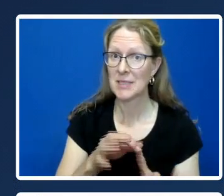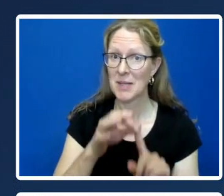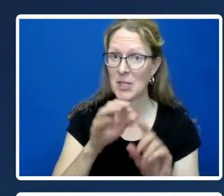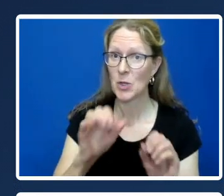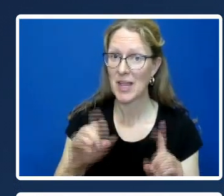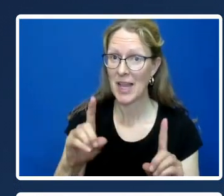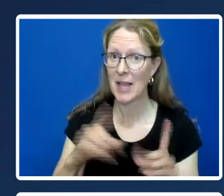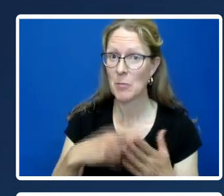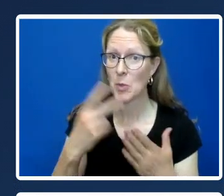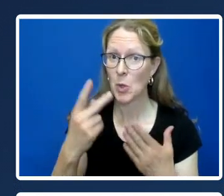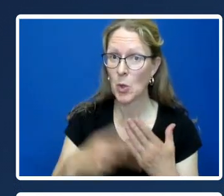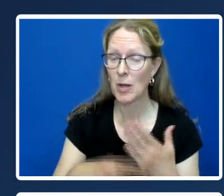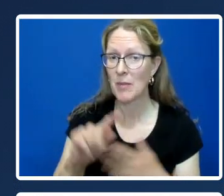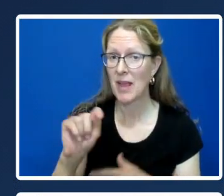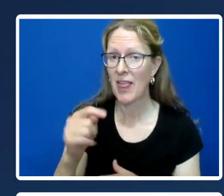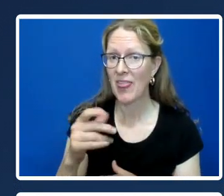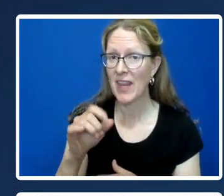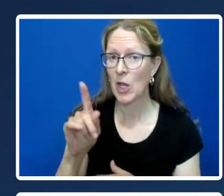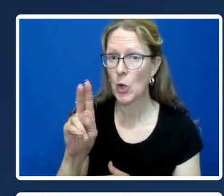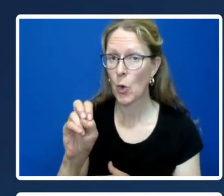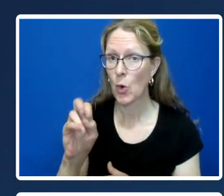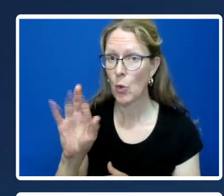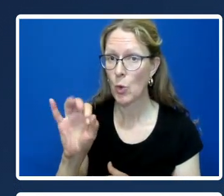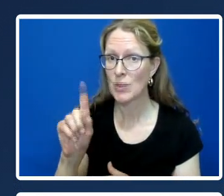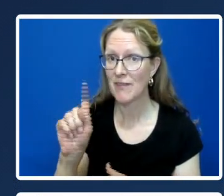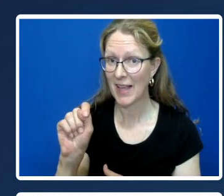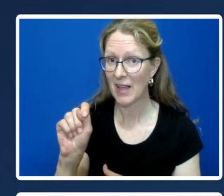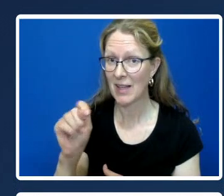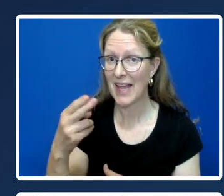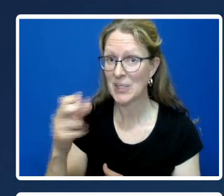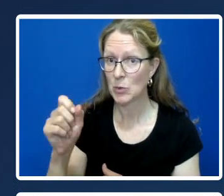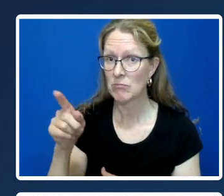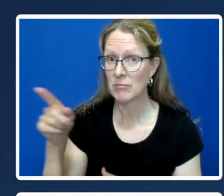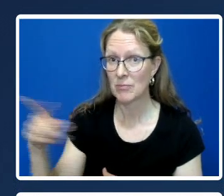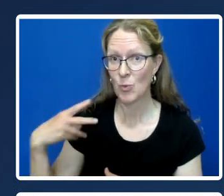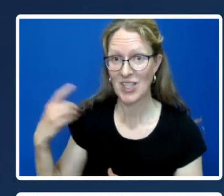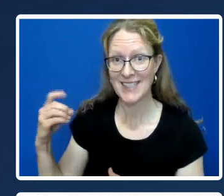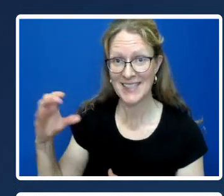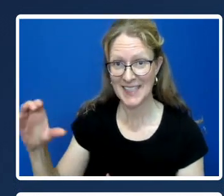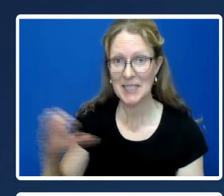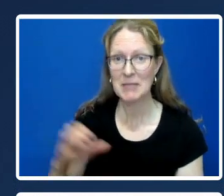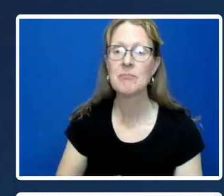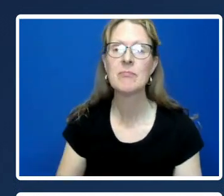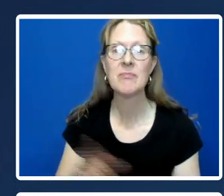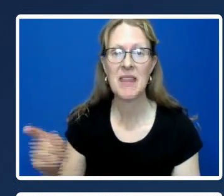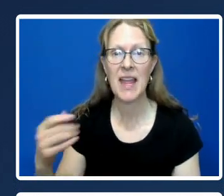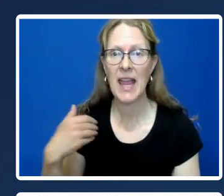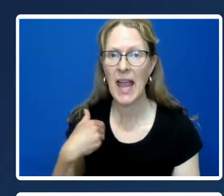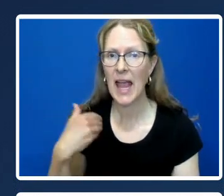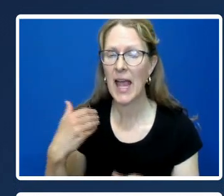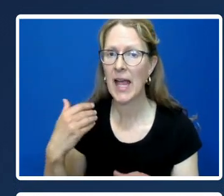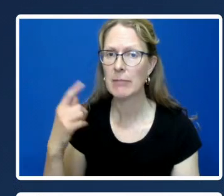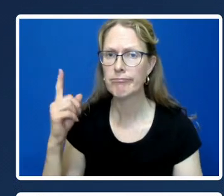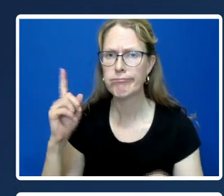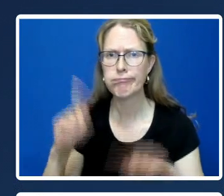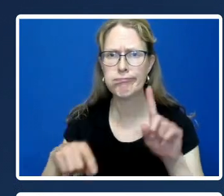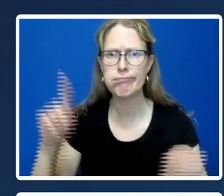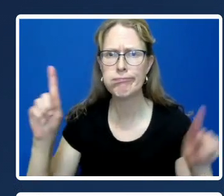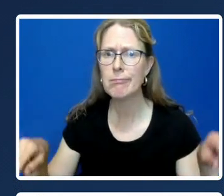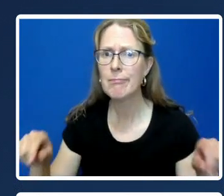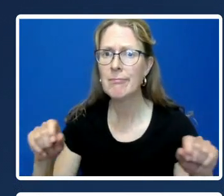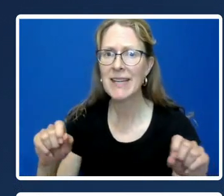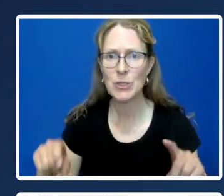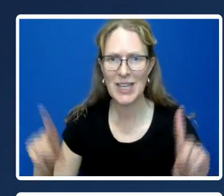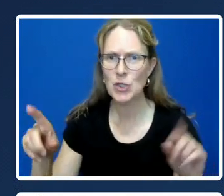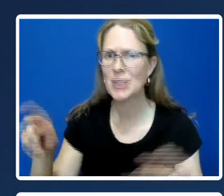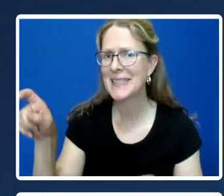in Washington, D.C. And they had a wide range of educational needs due to each of